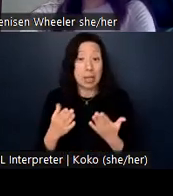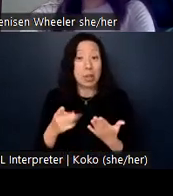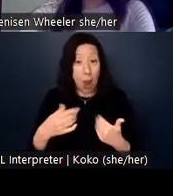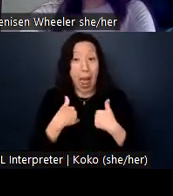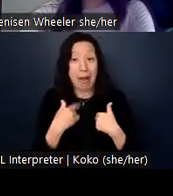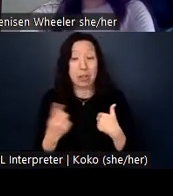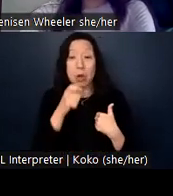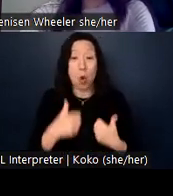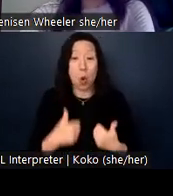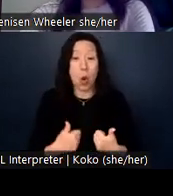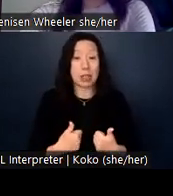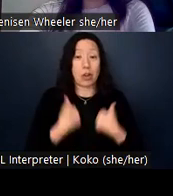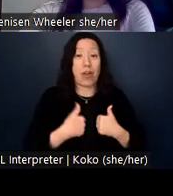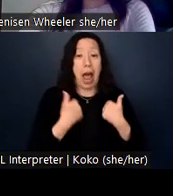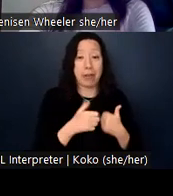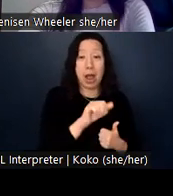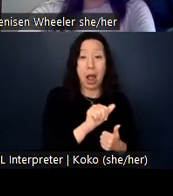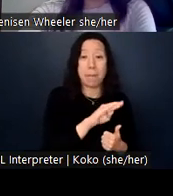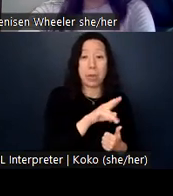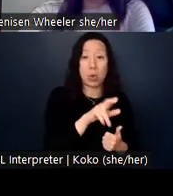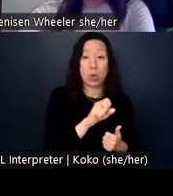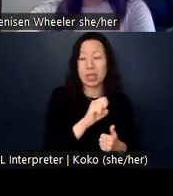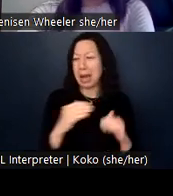likely that you have someone in your life who uses abuse and I say